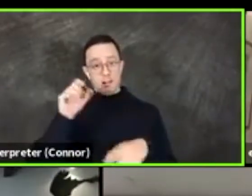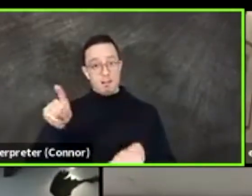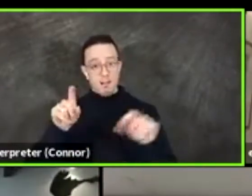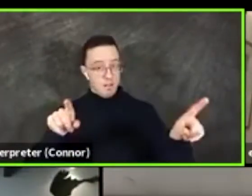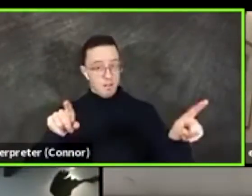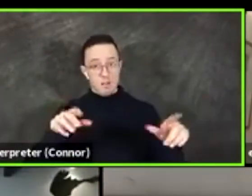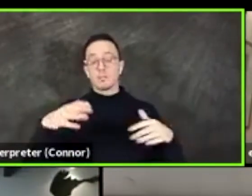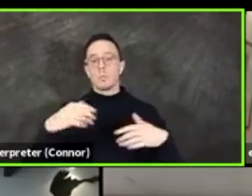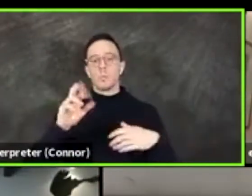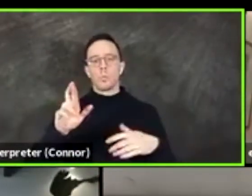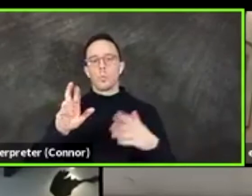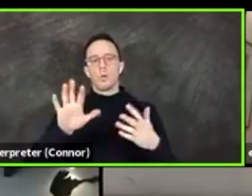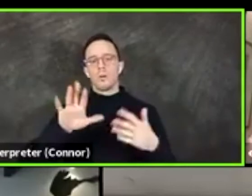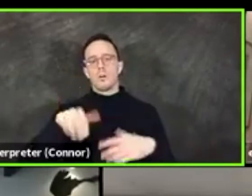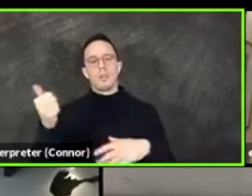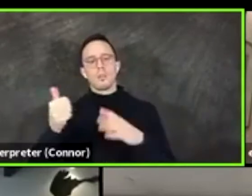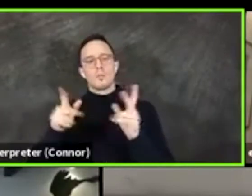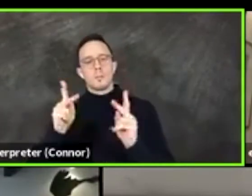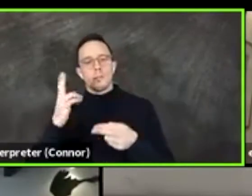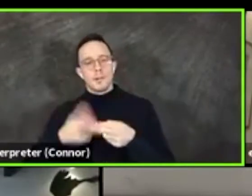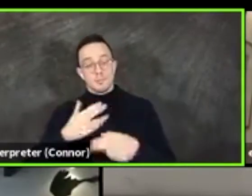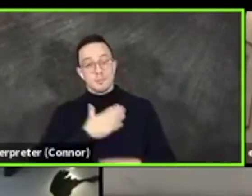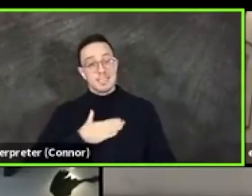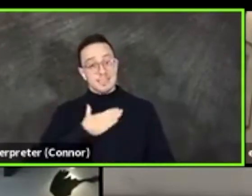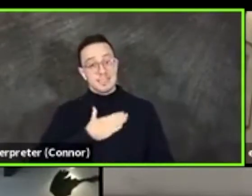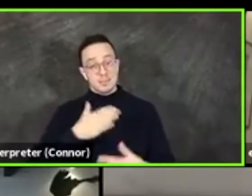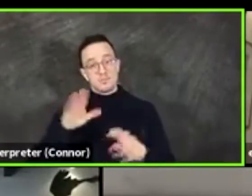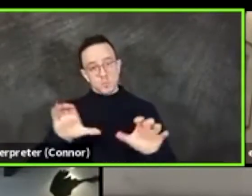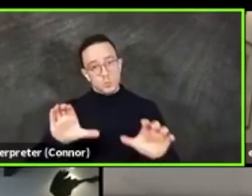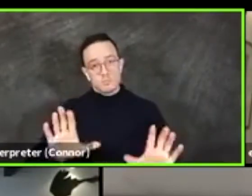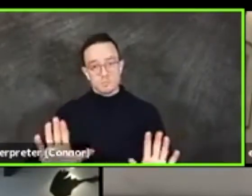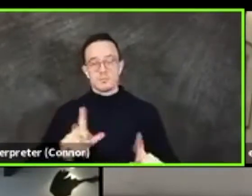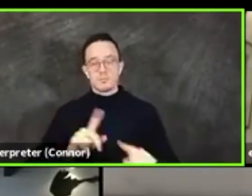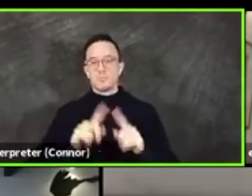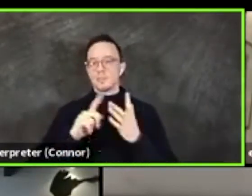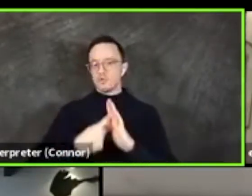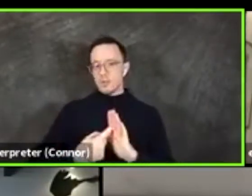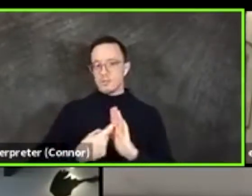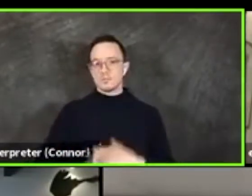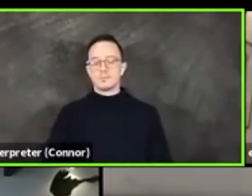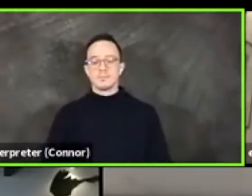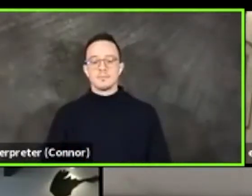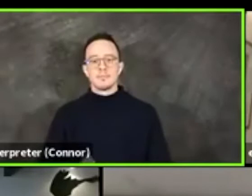SPOKEN OF, PLEASE, PLEASE DO SO INSTEAD. BUT JUST TO START, I WANT TO SHARE THIS QUOTE, FROM THIS INCREDIBLE BOOK THAT